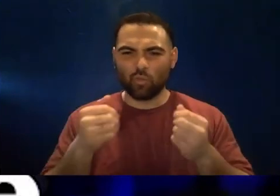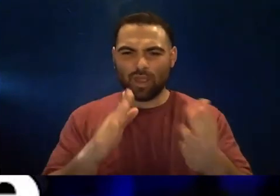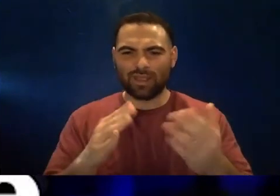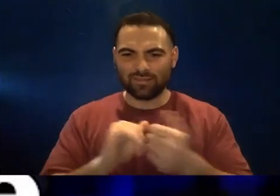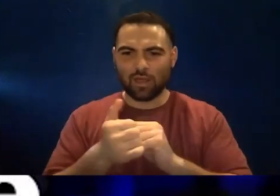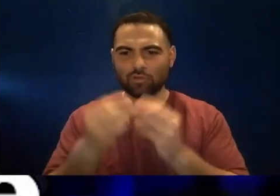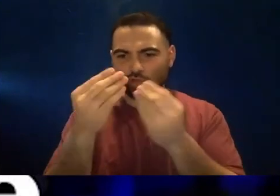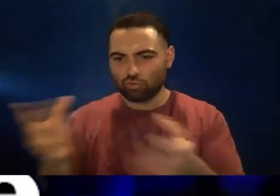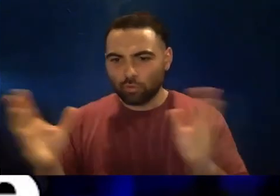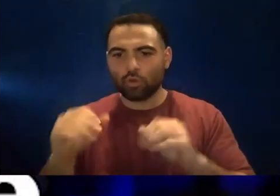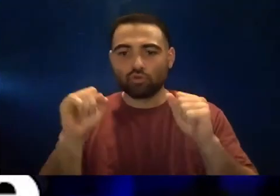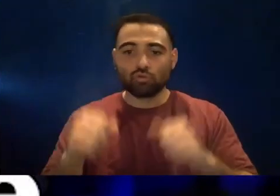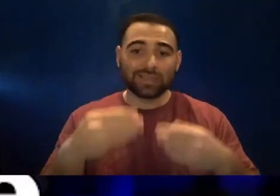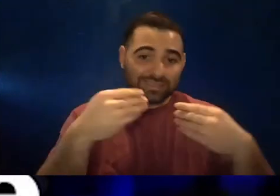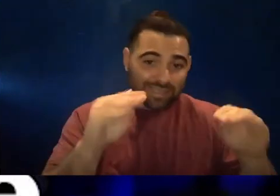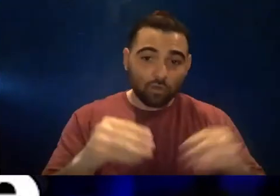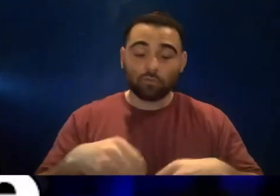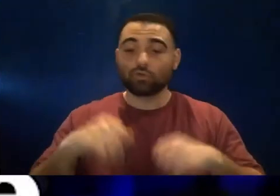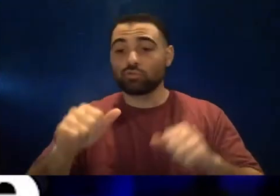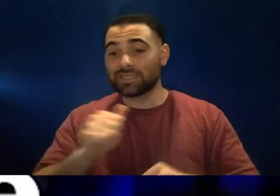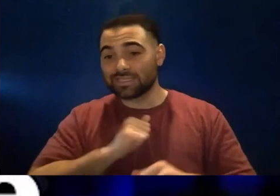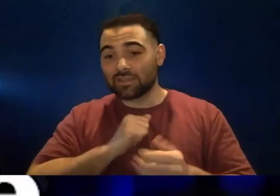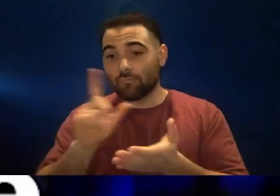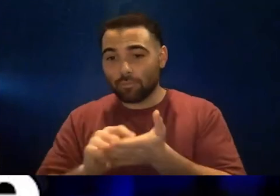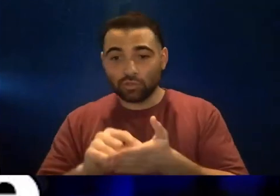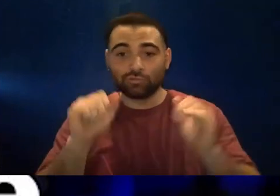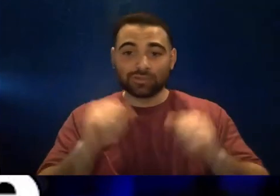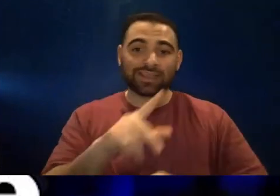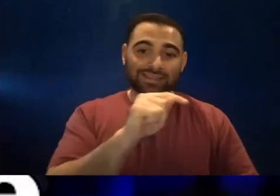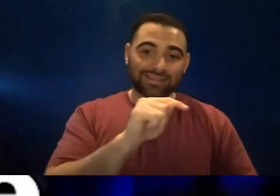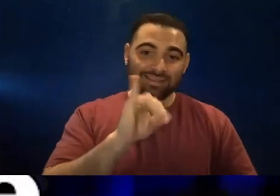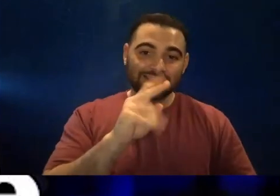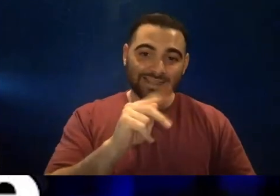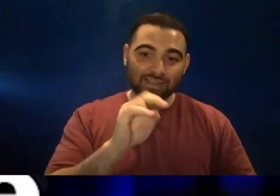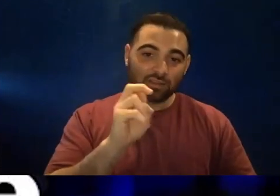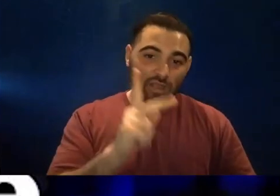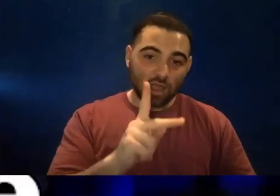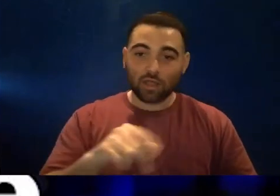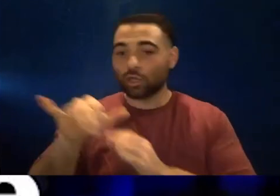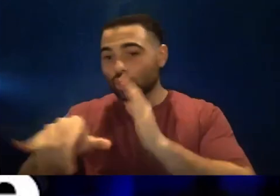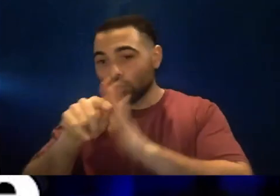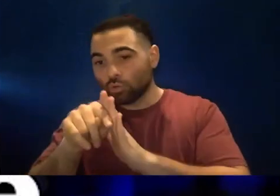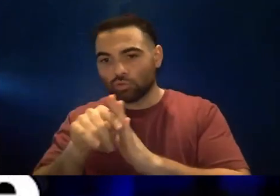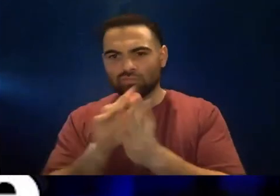You can self-publish, you can even do TikTok videos or YouTube channels, all that sort of stuff.